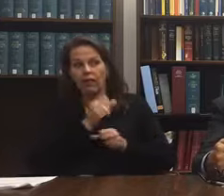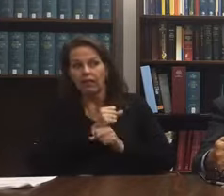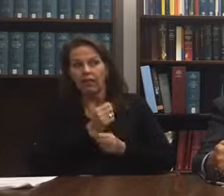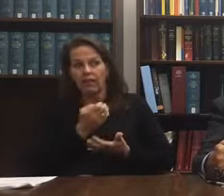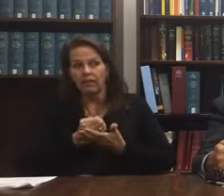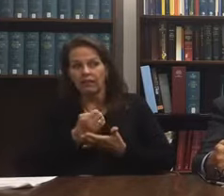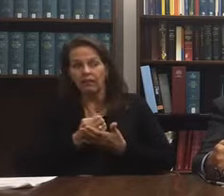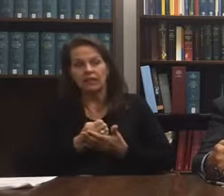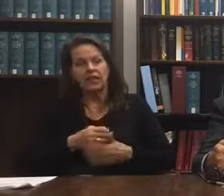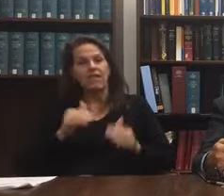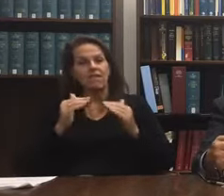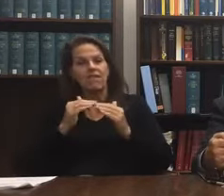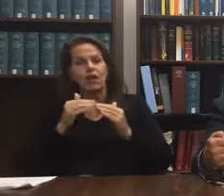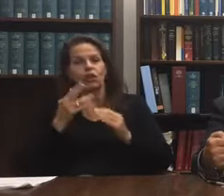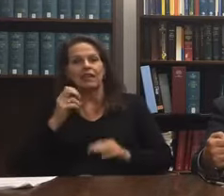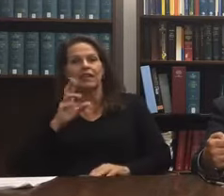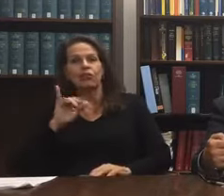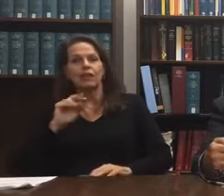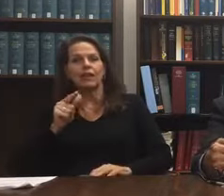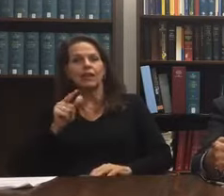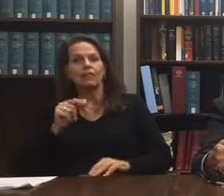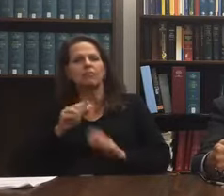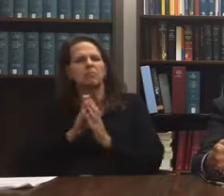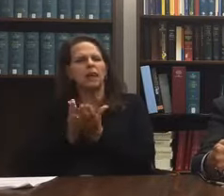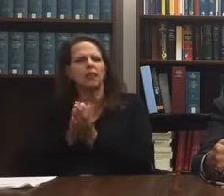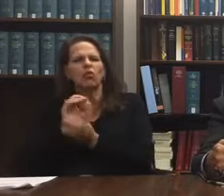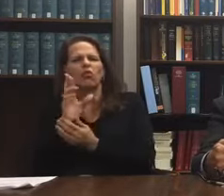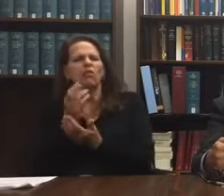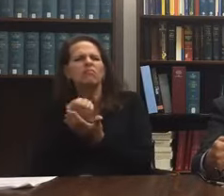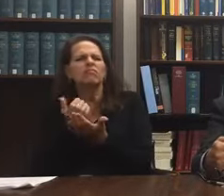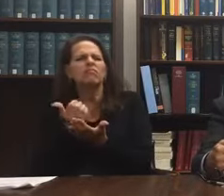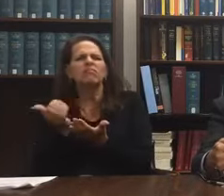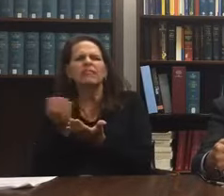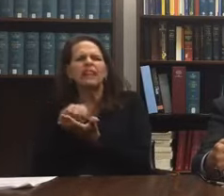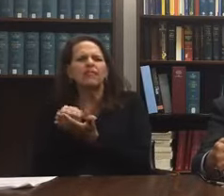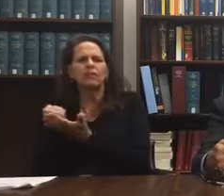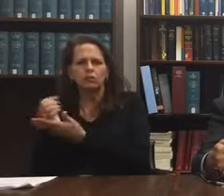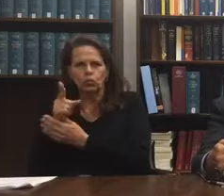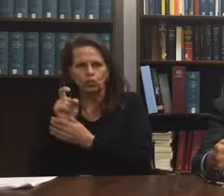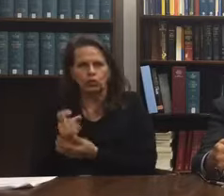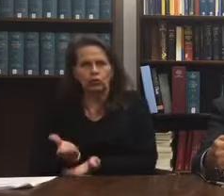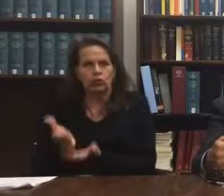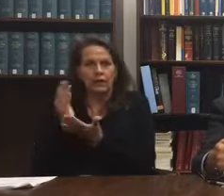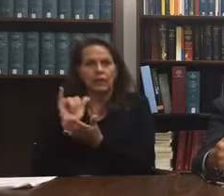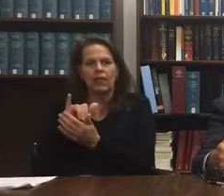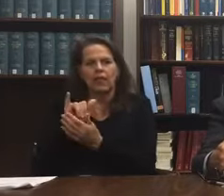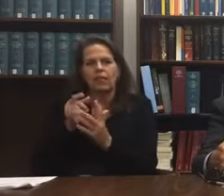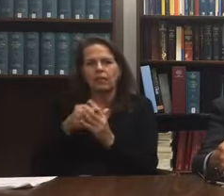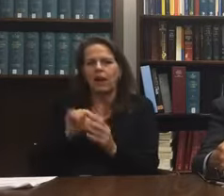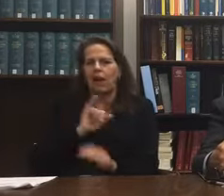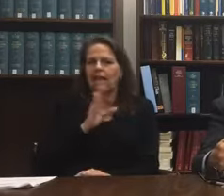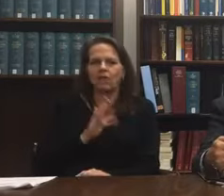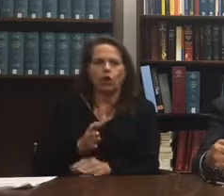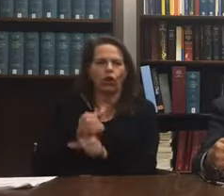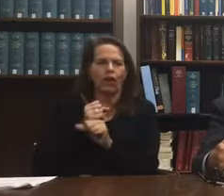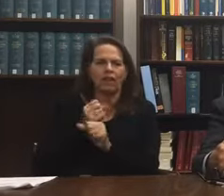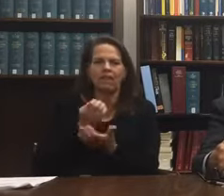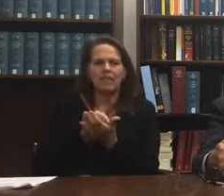fair hearing packet or any other evidence then you should raise that at the beginning of the hearing I never got an evidence packet I asked for it I